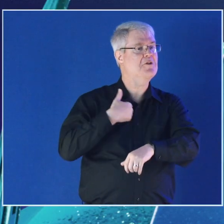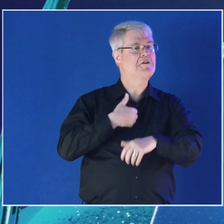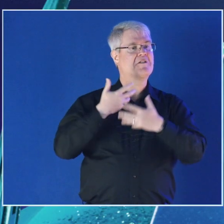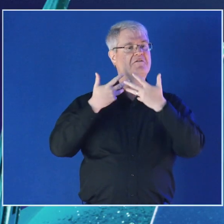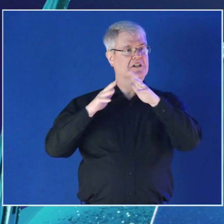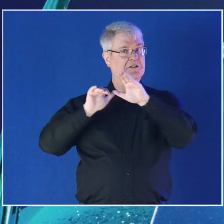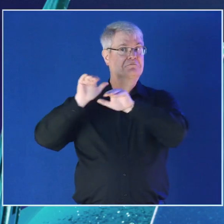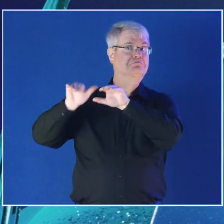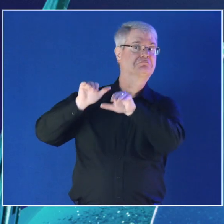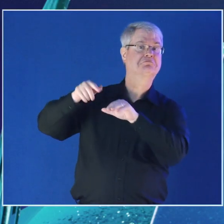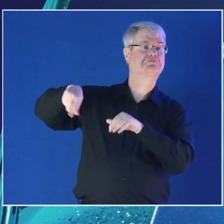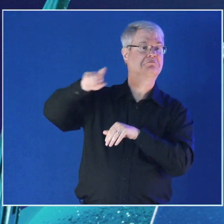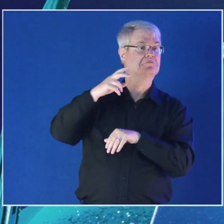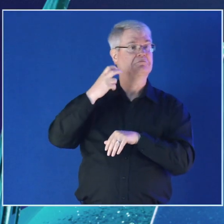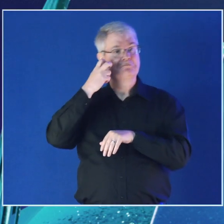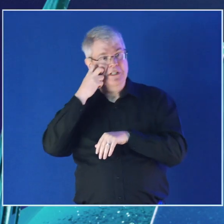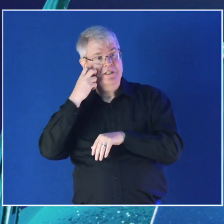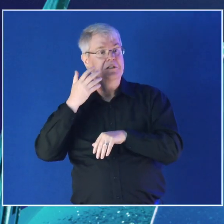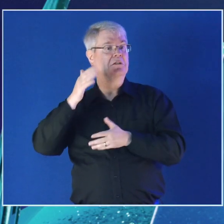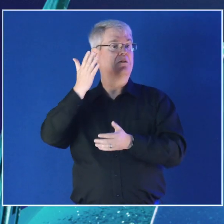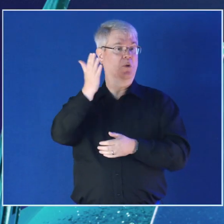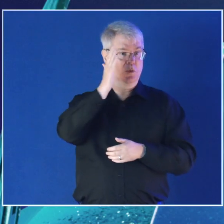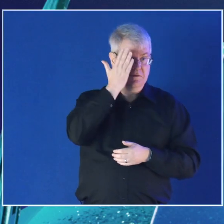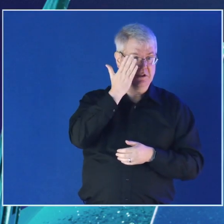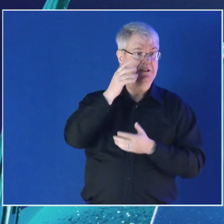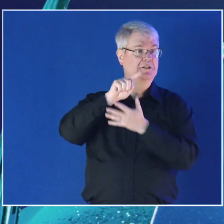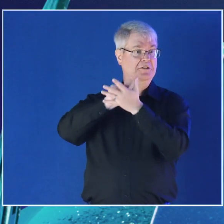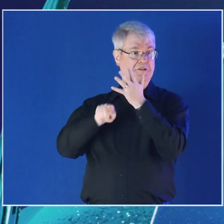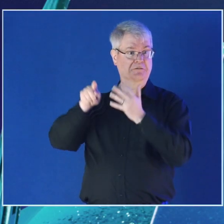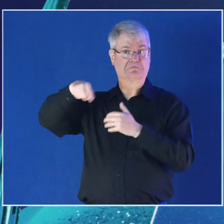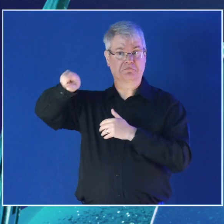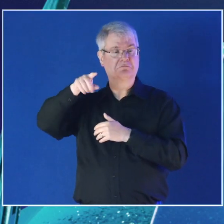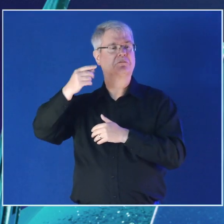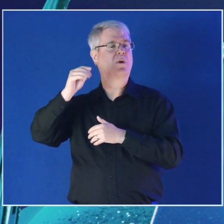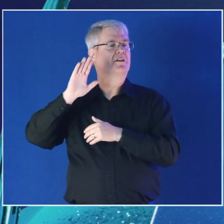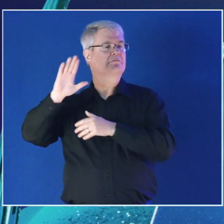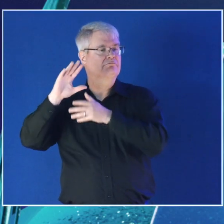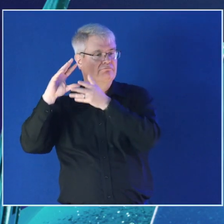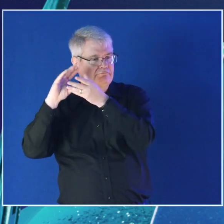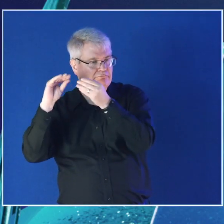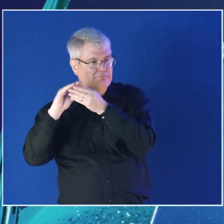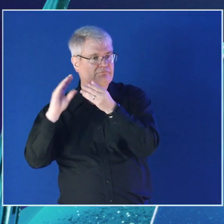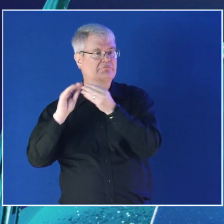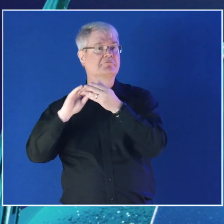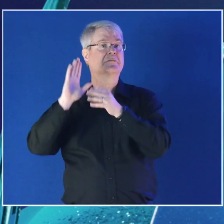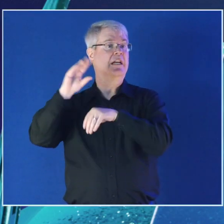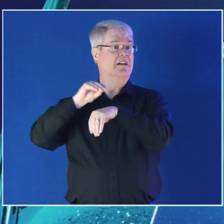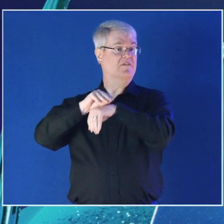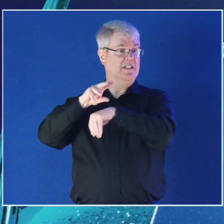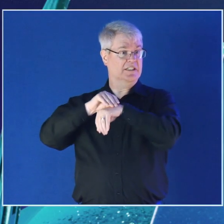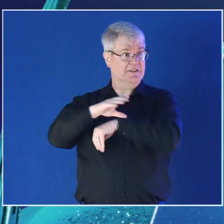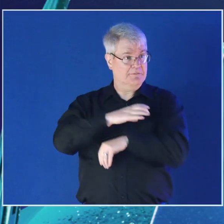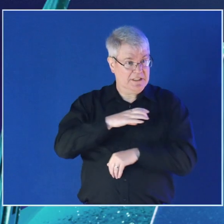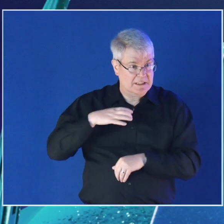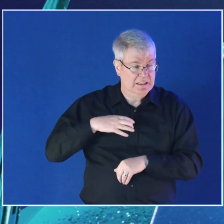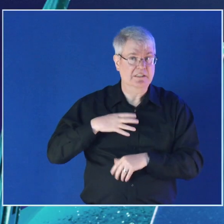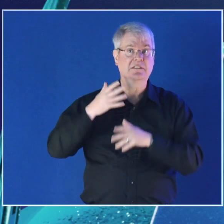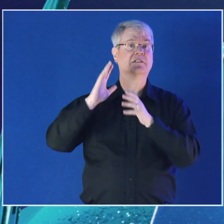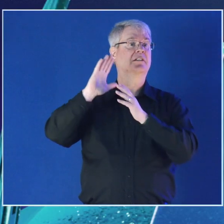These are internal employees, external experts, and advisory councils. The community is involved right from the beginning,